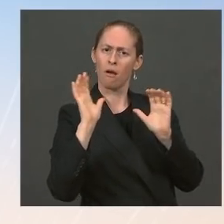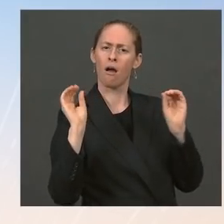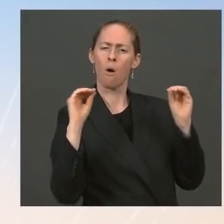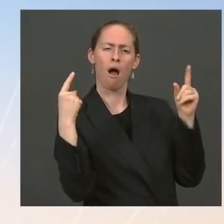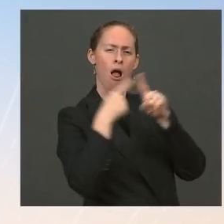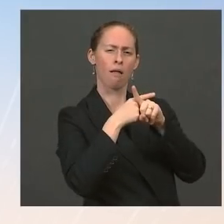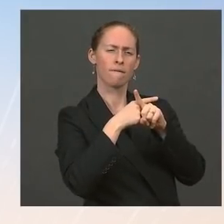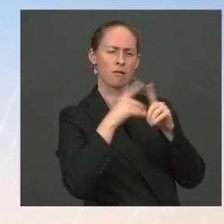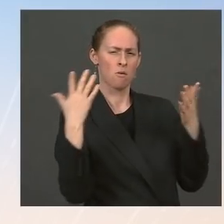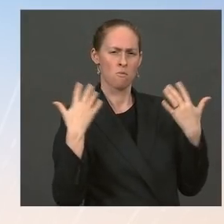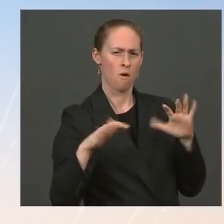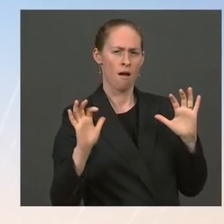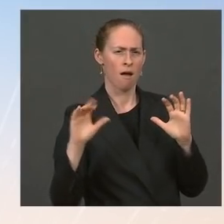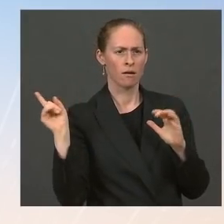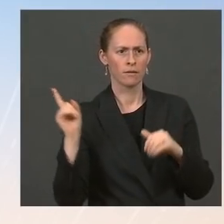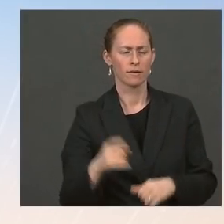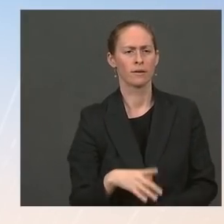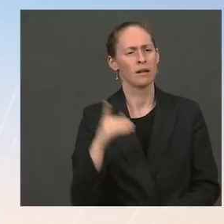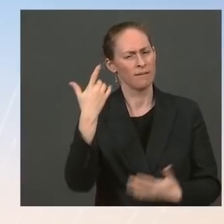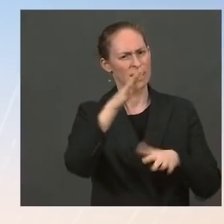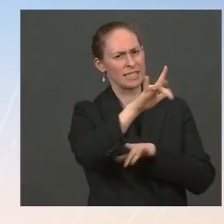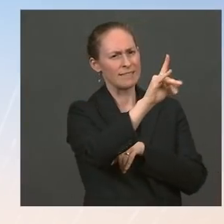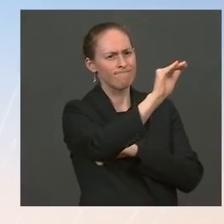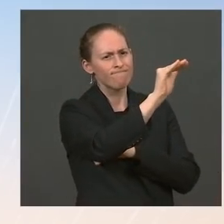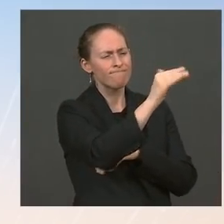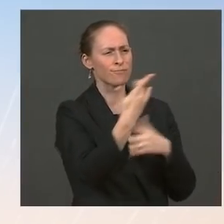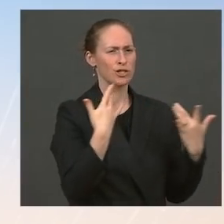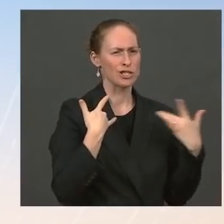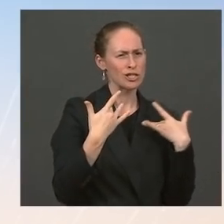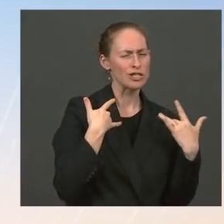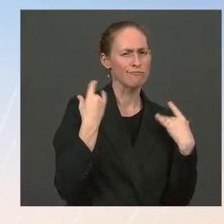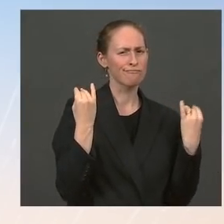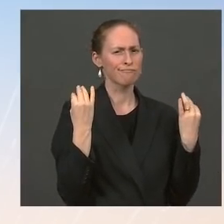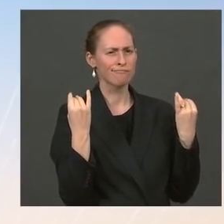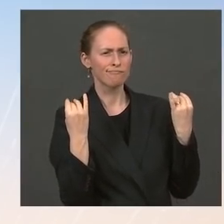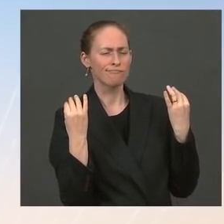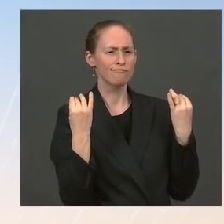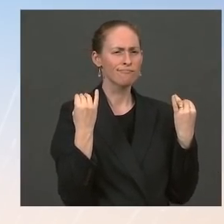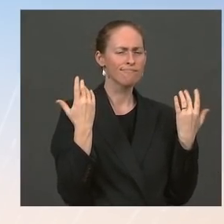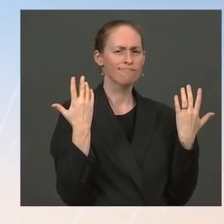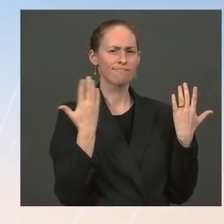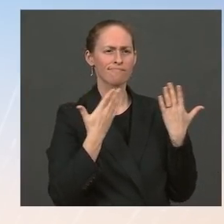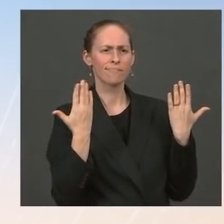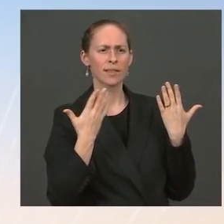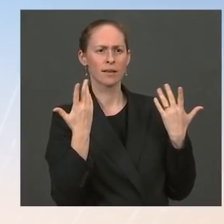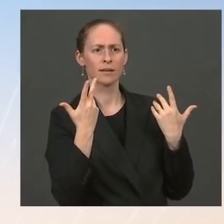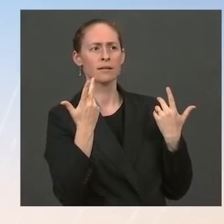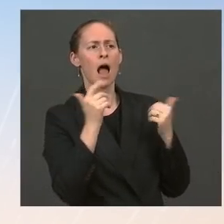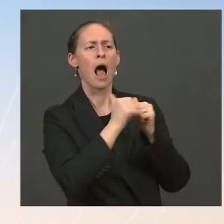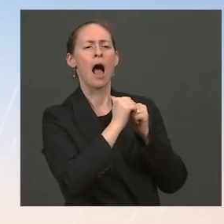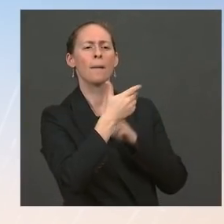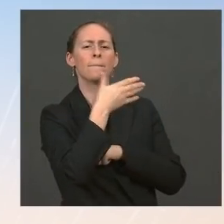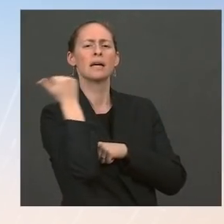and he's going to look for areas to work together. And his lengthy three-and-a-half-hour meeting the other night is -- was certainly a reflection of that: